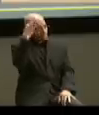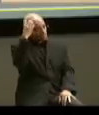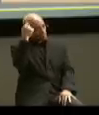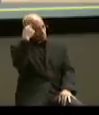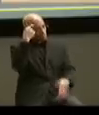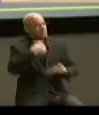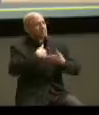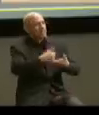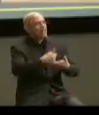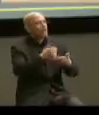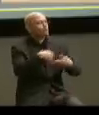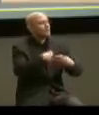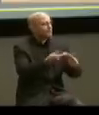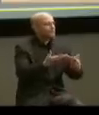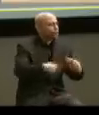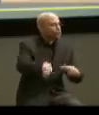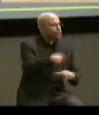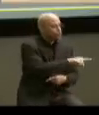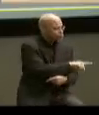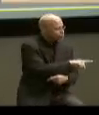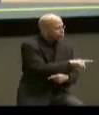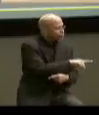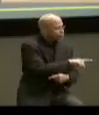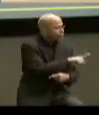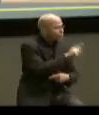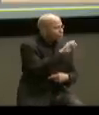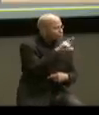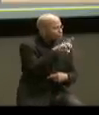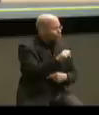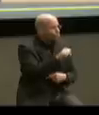FEDERAL GOVERNMENT TO HELP MAKE AND GIVE YOU THE TOOLS AND